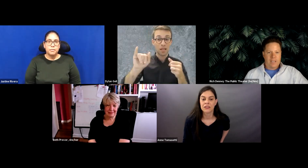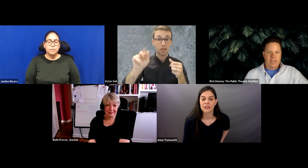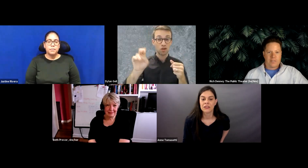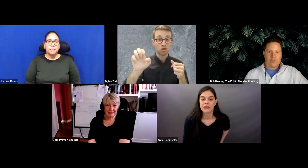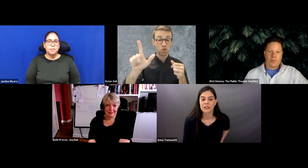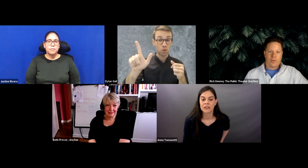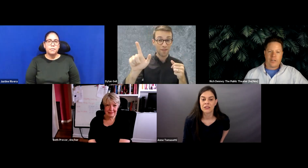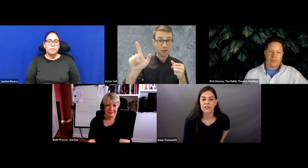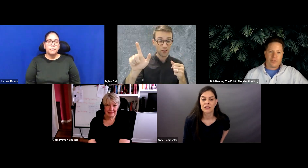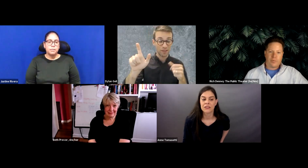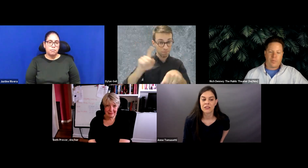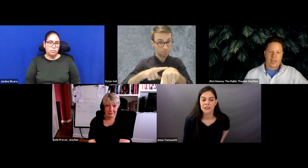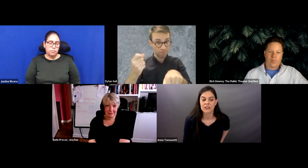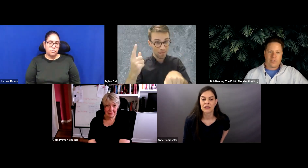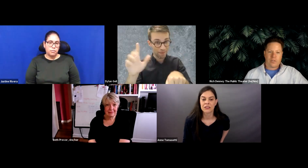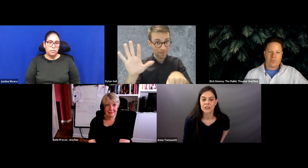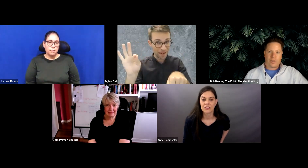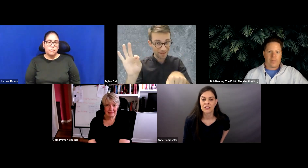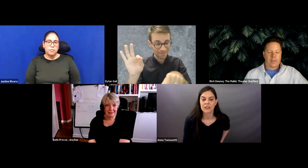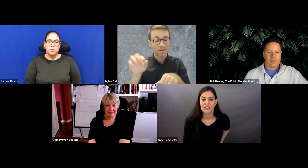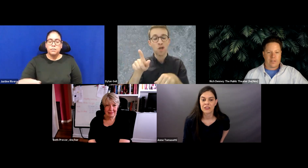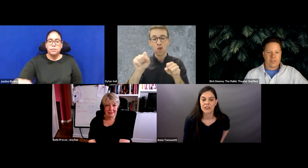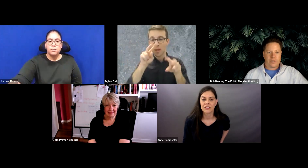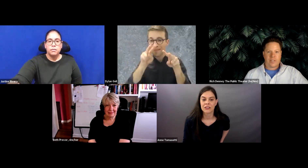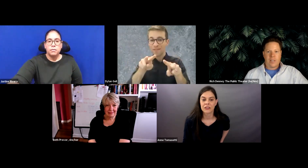It is viewable on YouTube by going to The Public Theater's